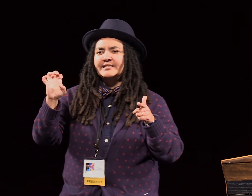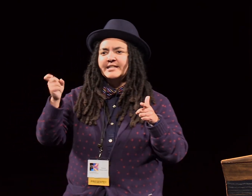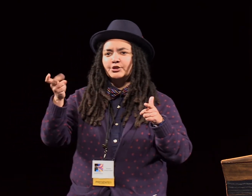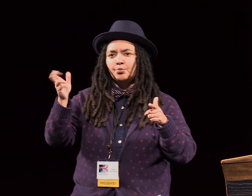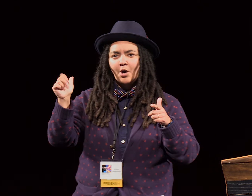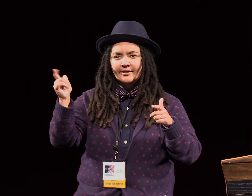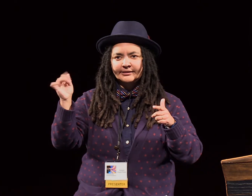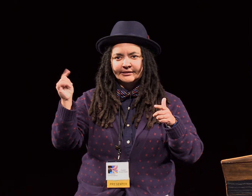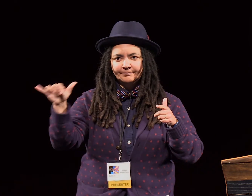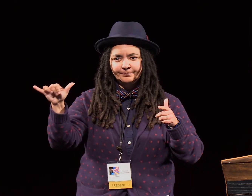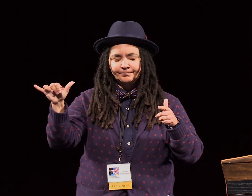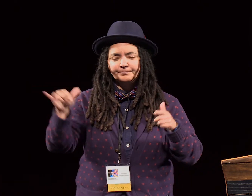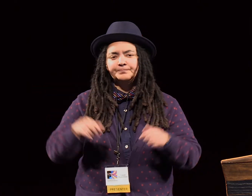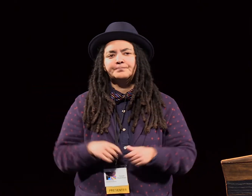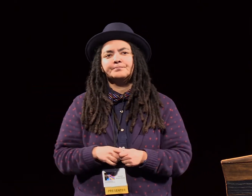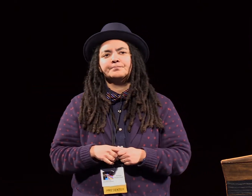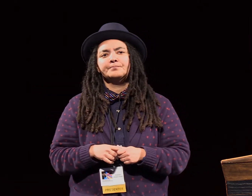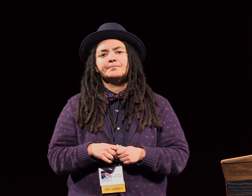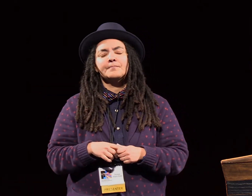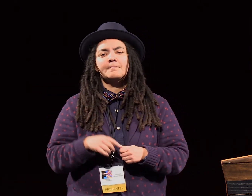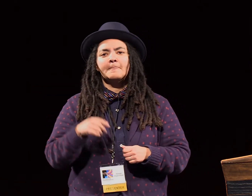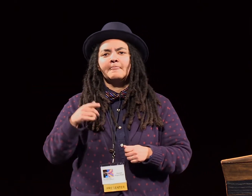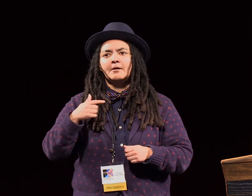This focuses on language and sexuality.